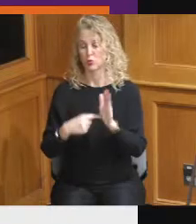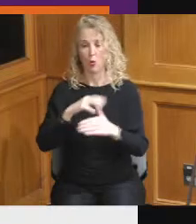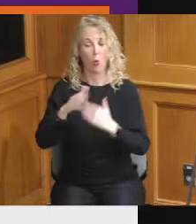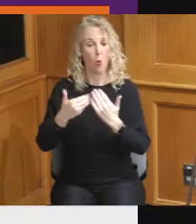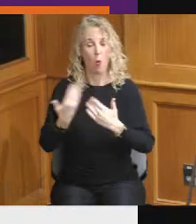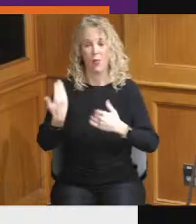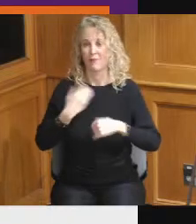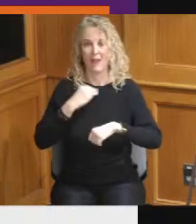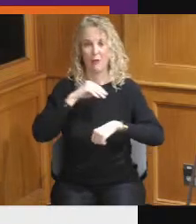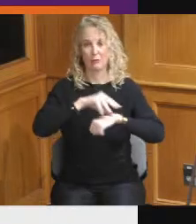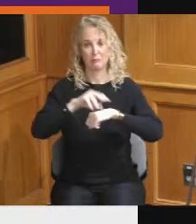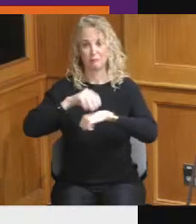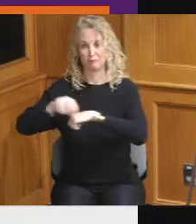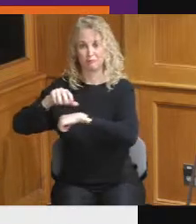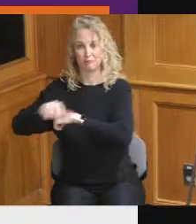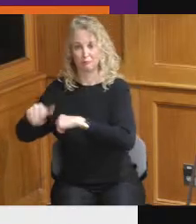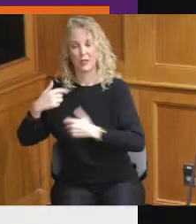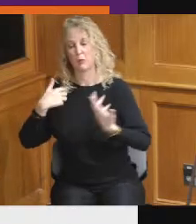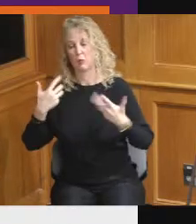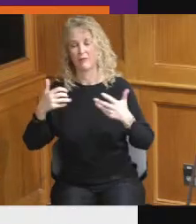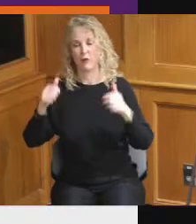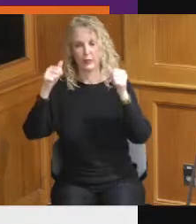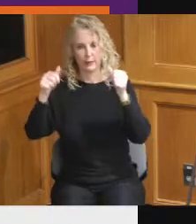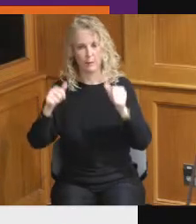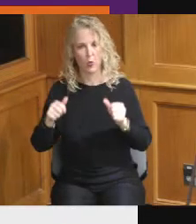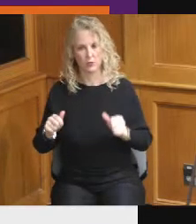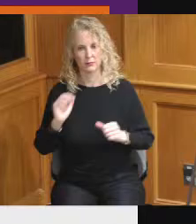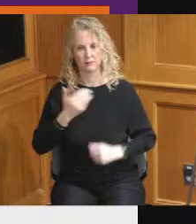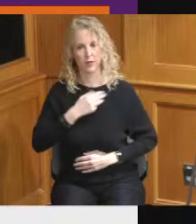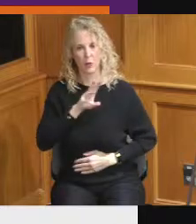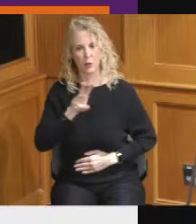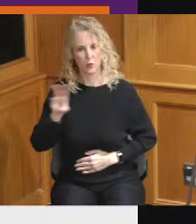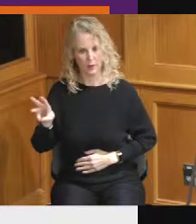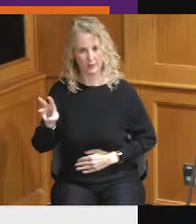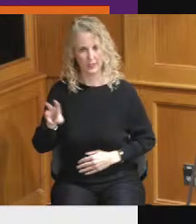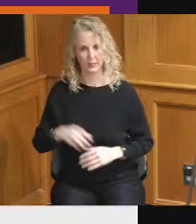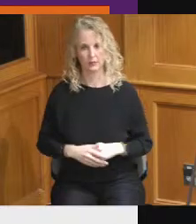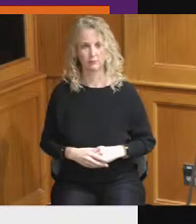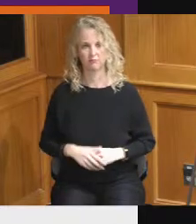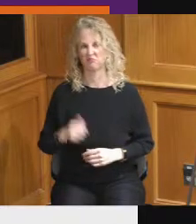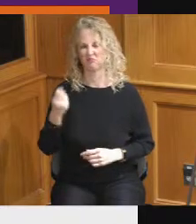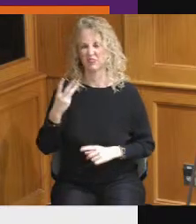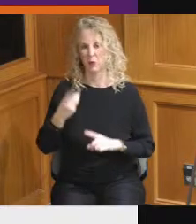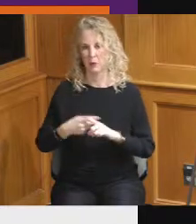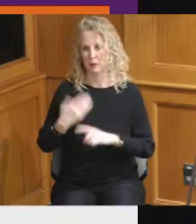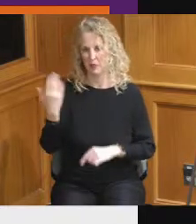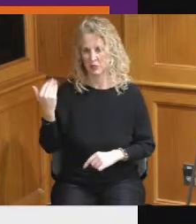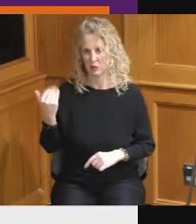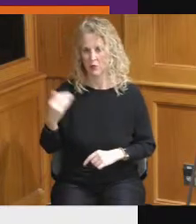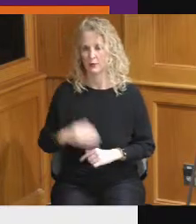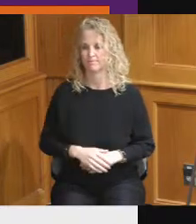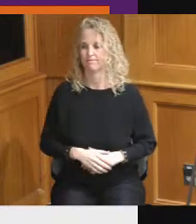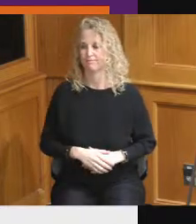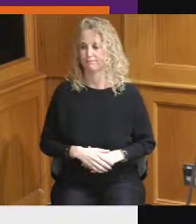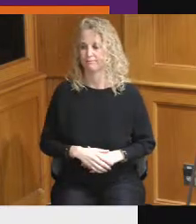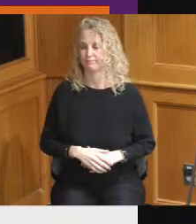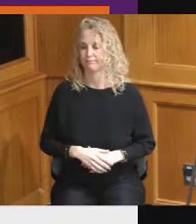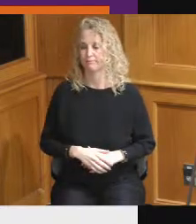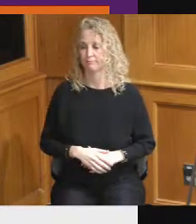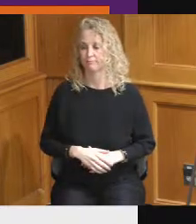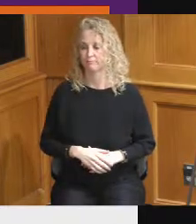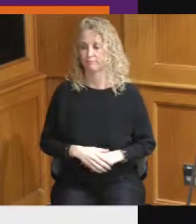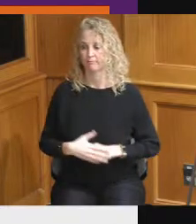on our website we had a press release with it um a couple months ago and and the county was County